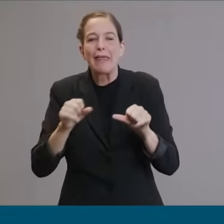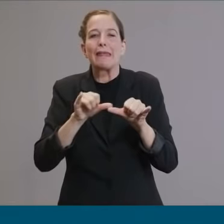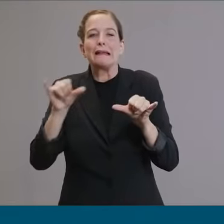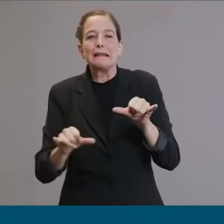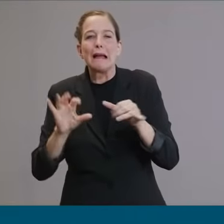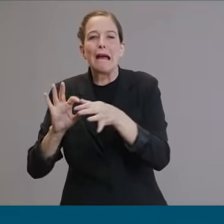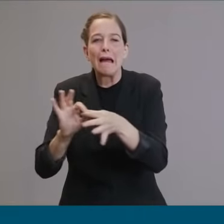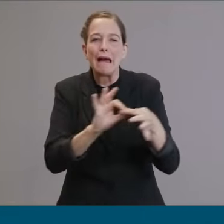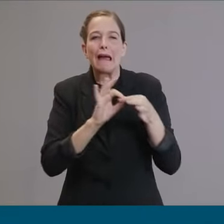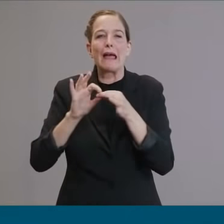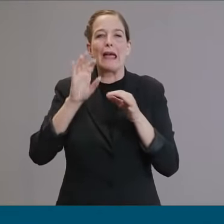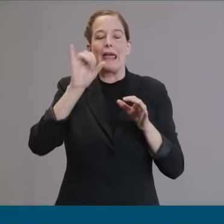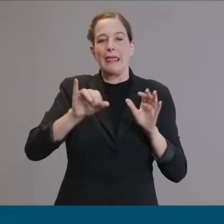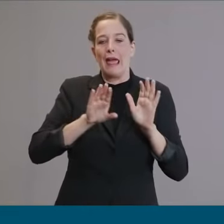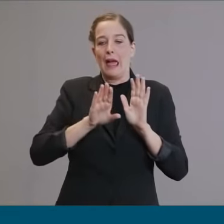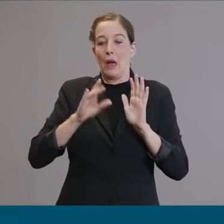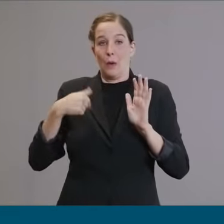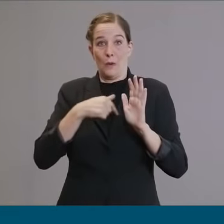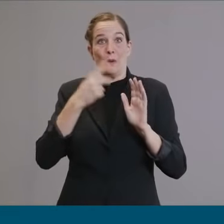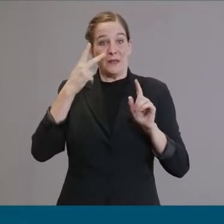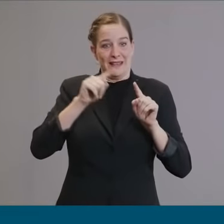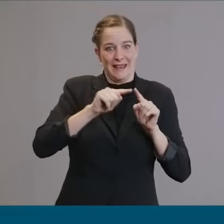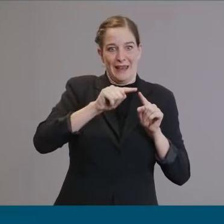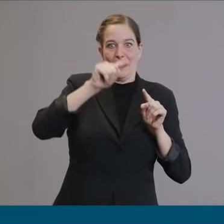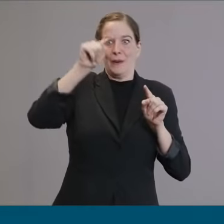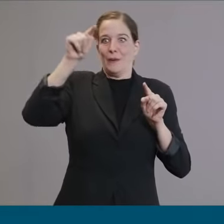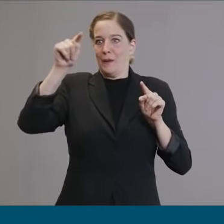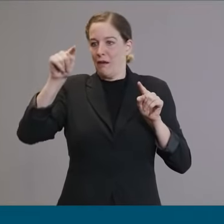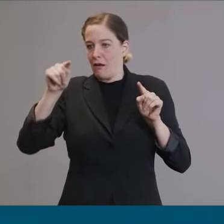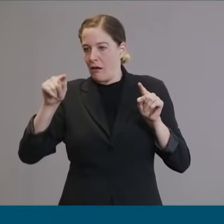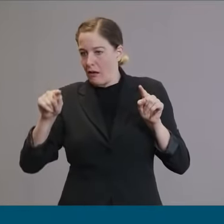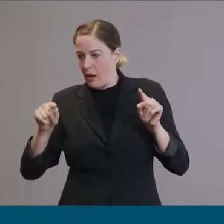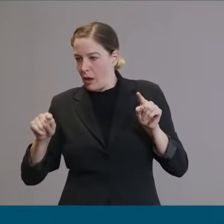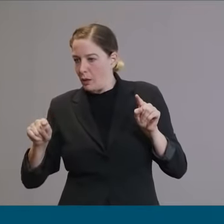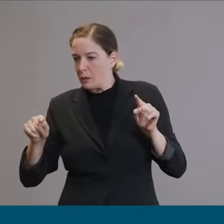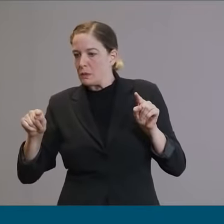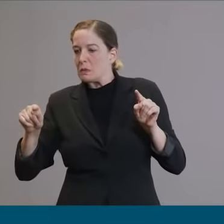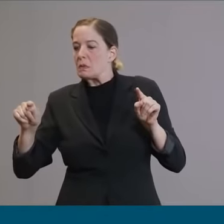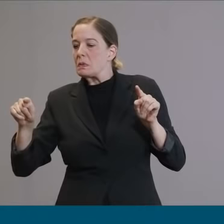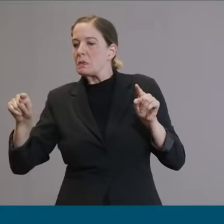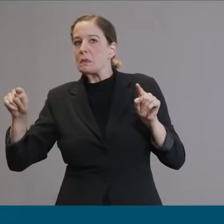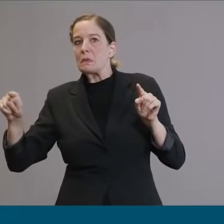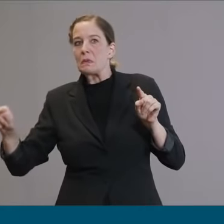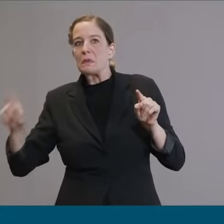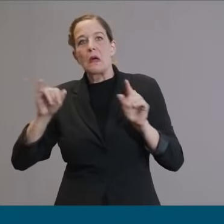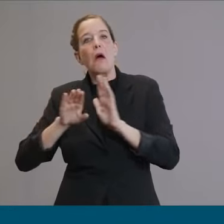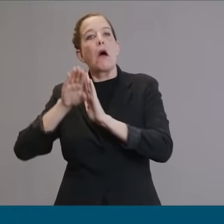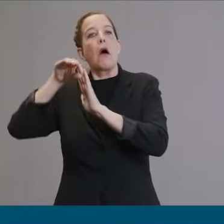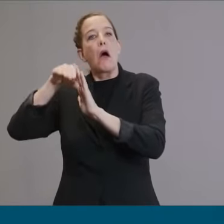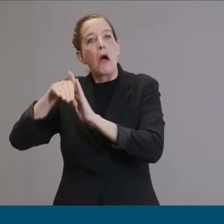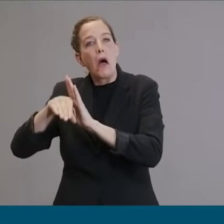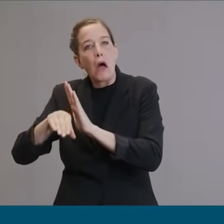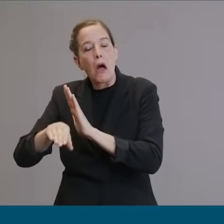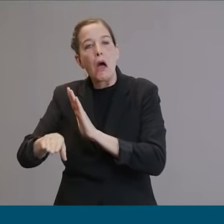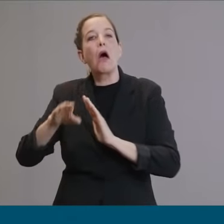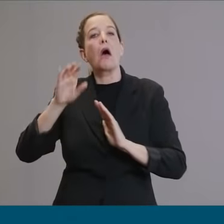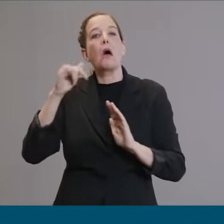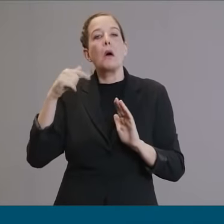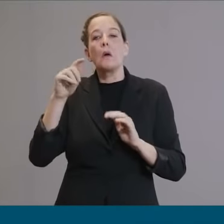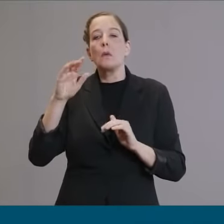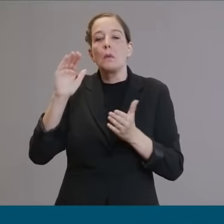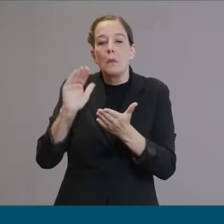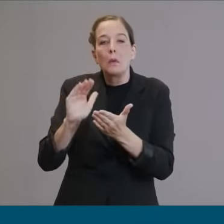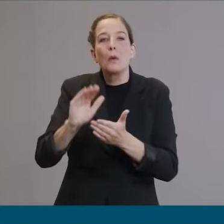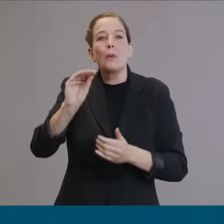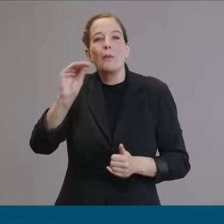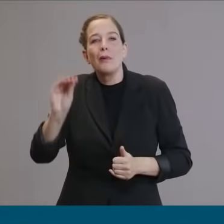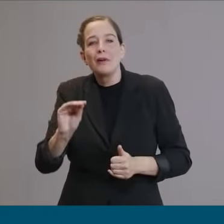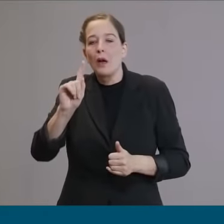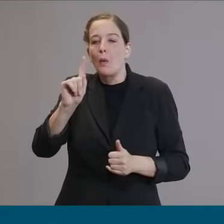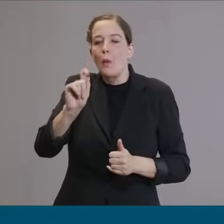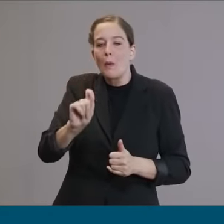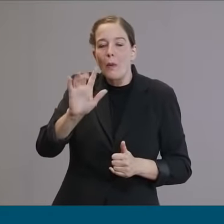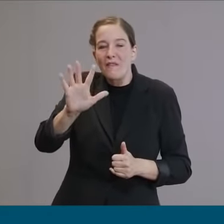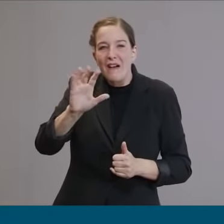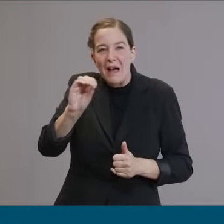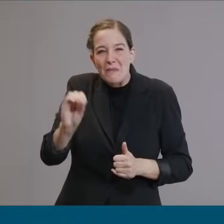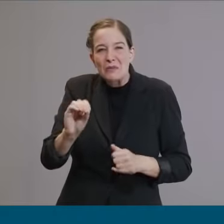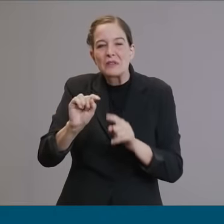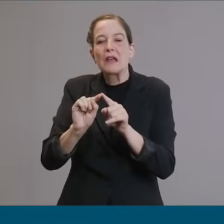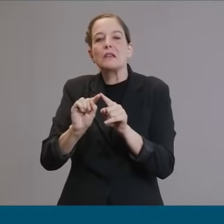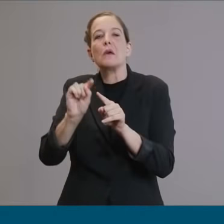WE HAVE SEEN DE MINIMIS INCREASES FROM 1.4% TO 1.5%, 4.4% TO 4.7 AND 4.8%.